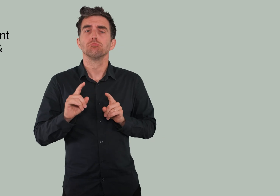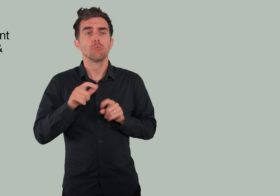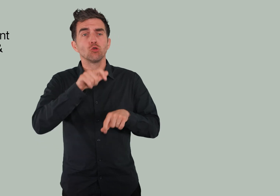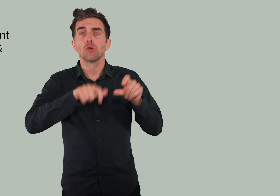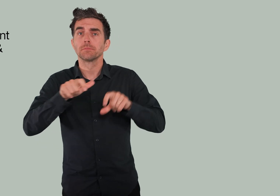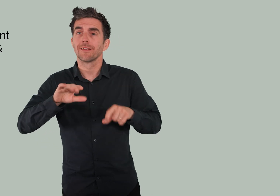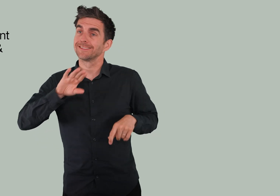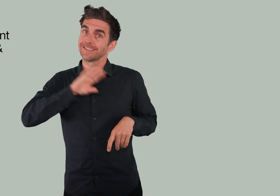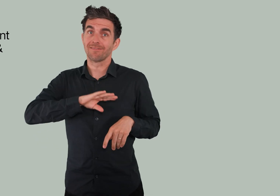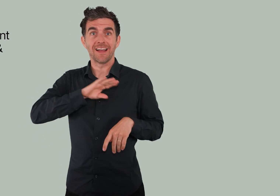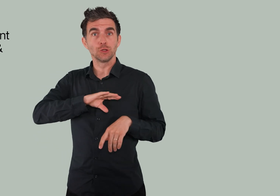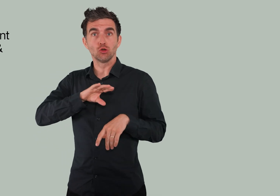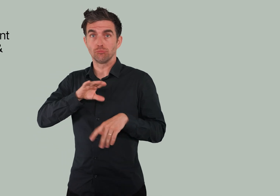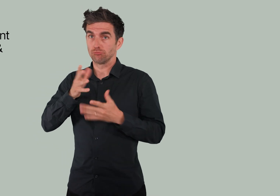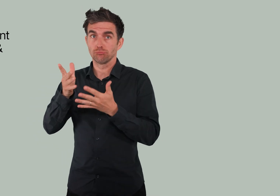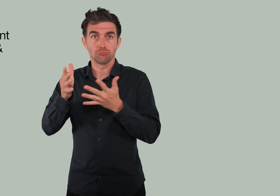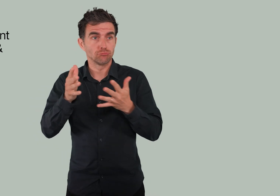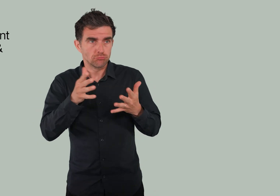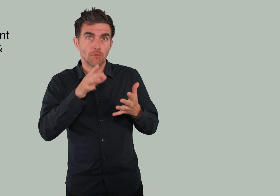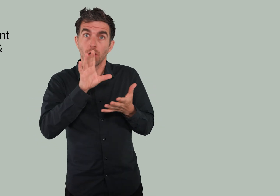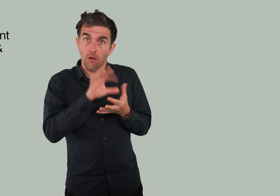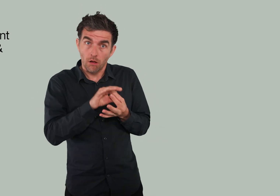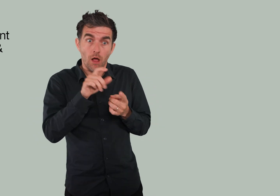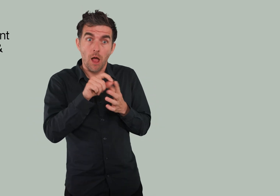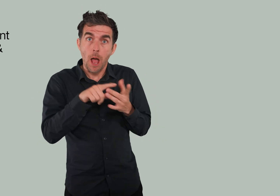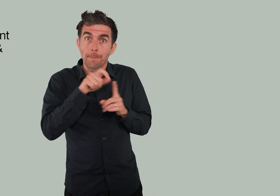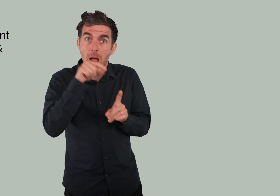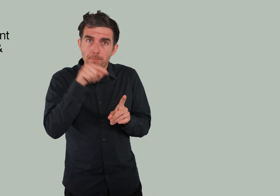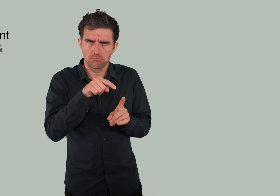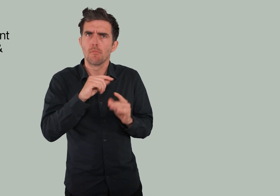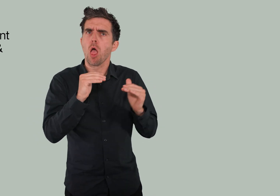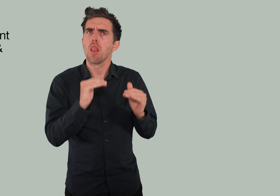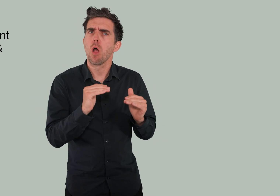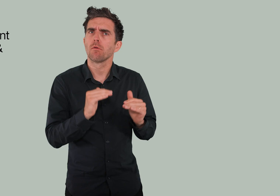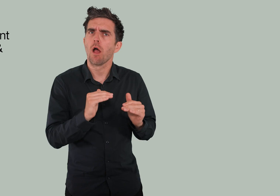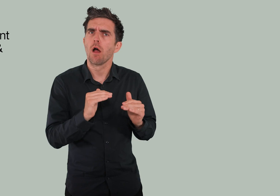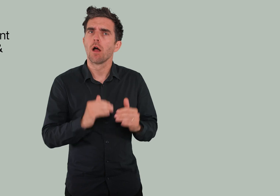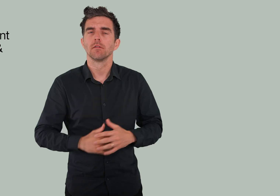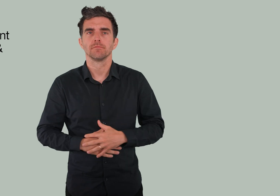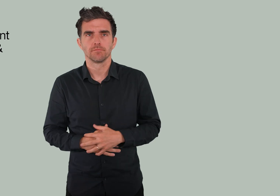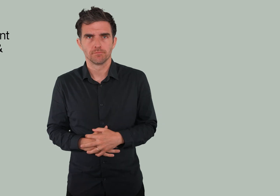customer satisfaction than DWP services overall.